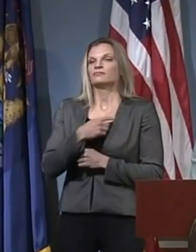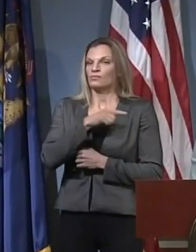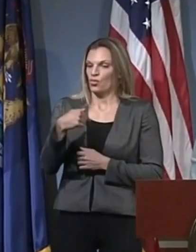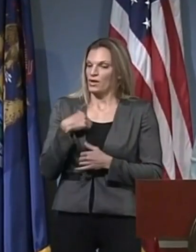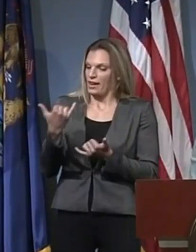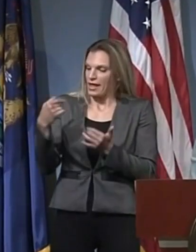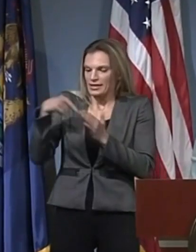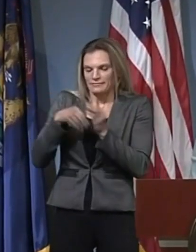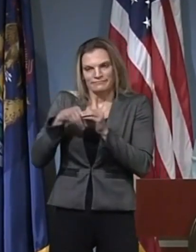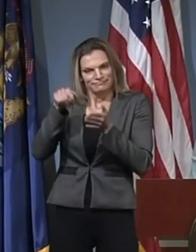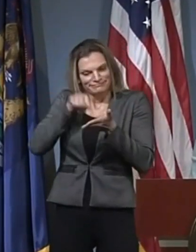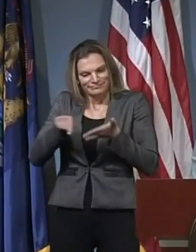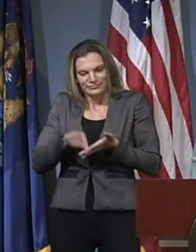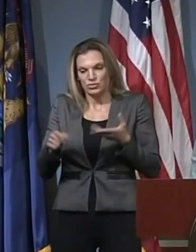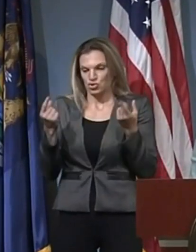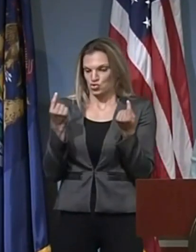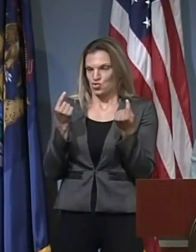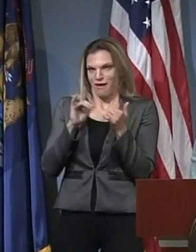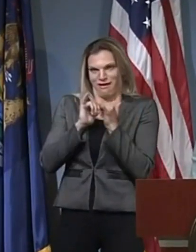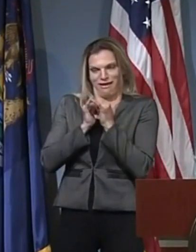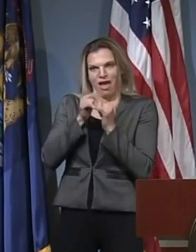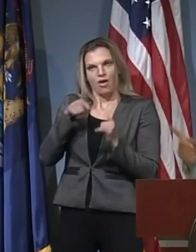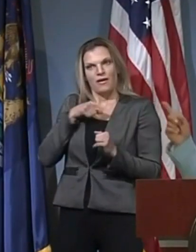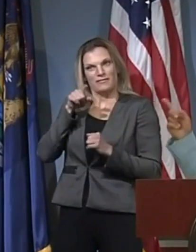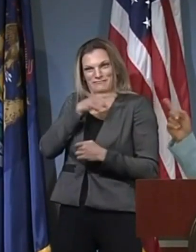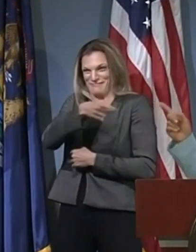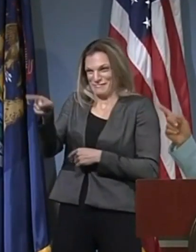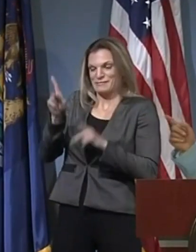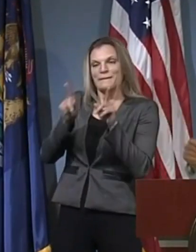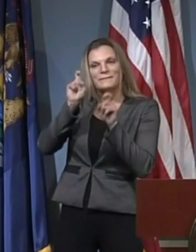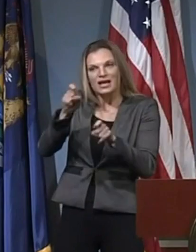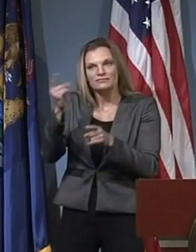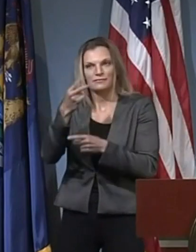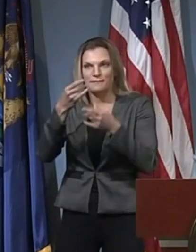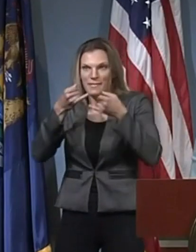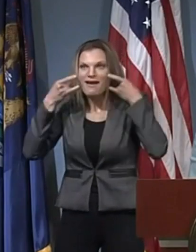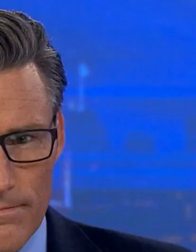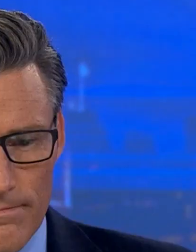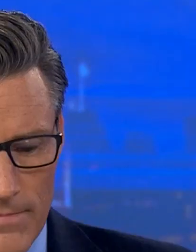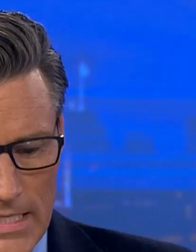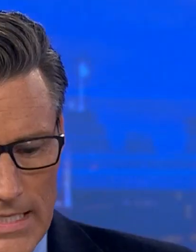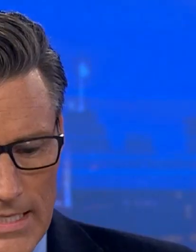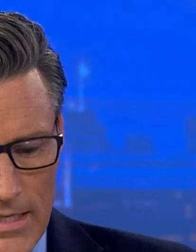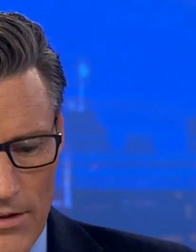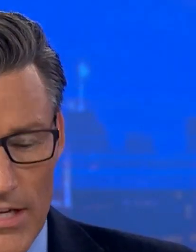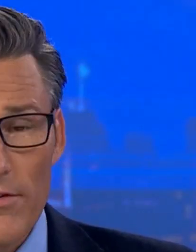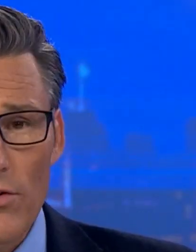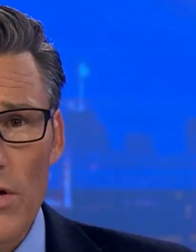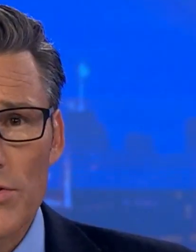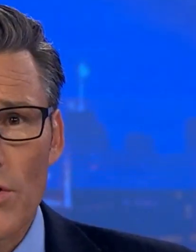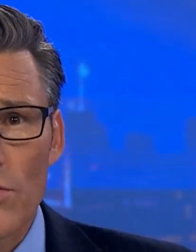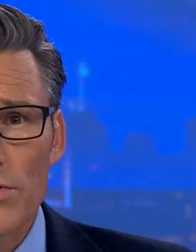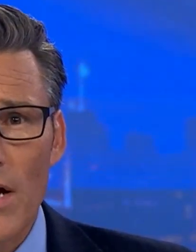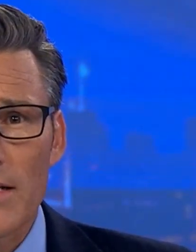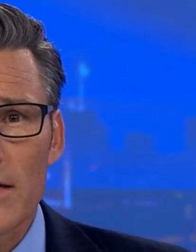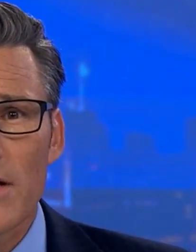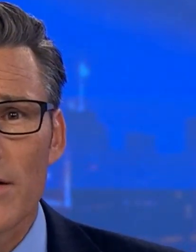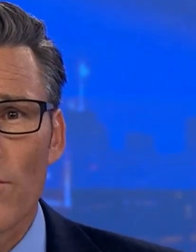WHETHER OR NOT WE NEED TO TAKE THIS A STEP FURTHER TO STRENGTHEN COMPLIANCE. BECAUSE WE CANNOT LET OUR GUARD